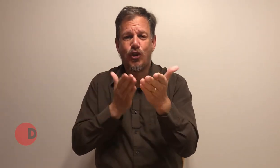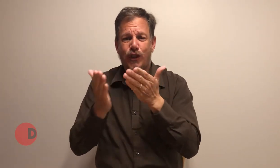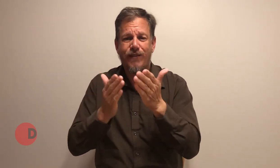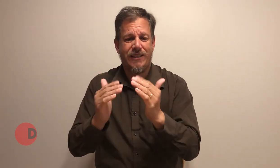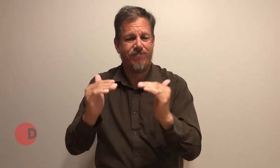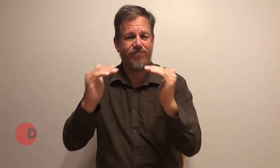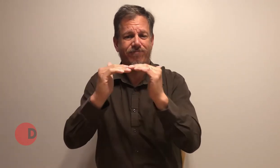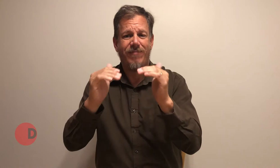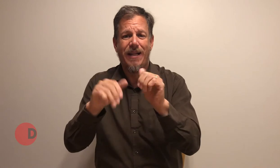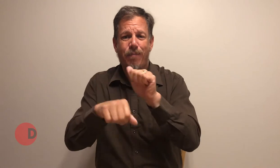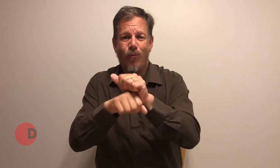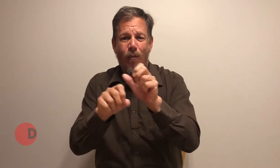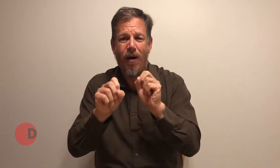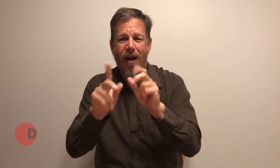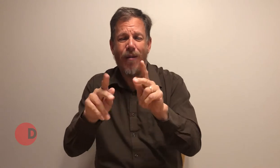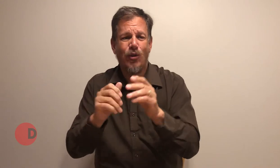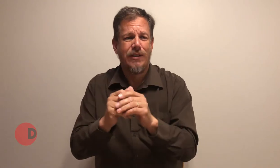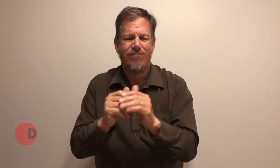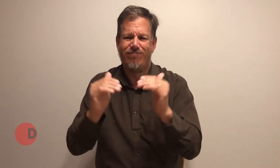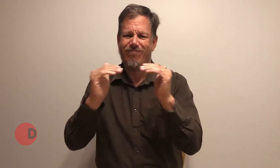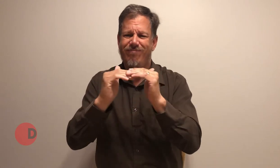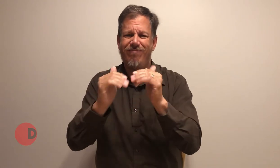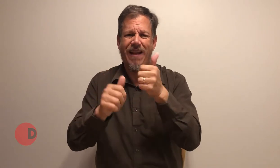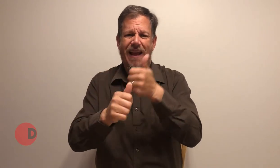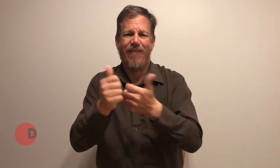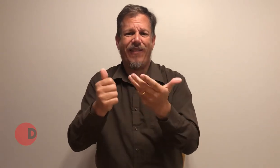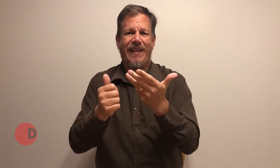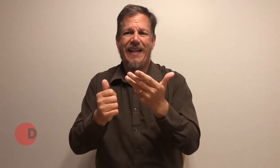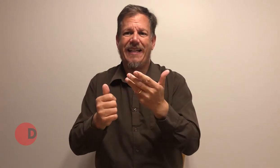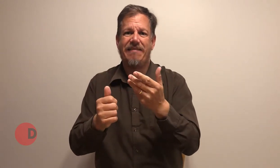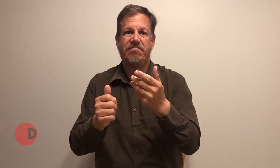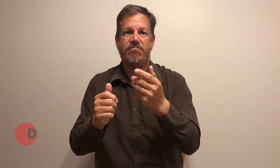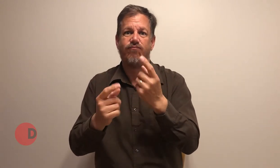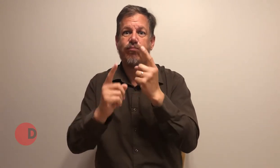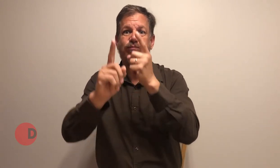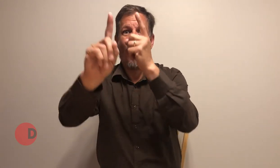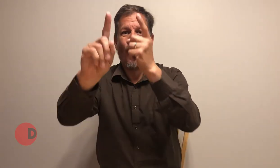employment opportunities and advancement in everything you aim for.